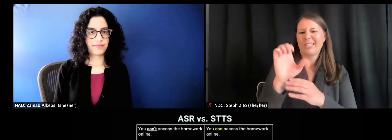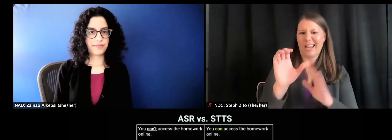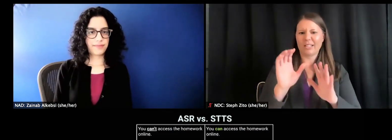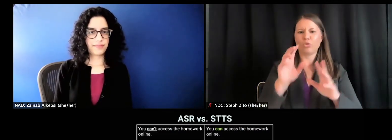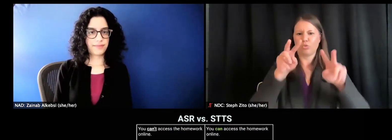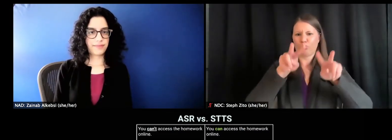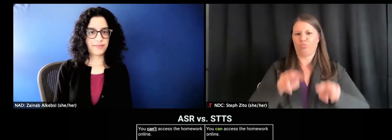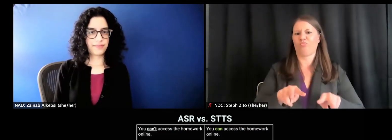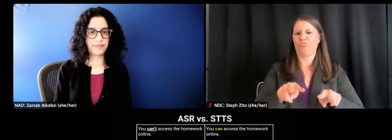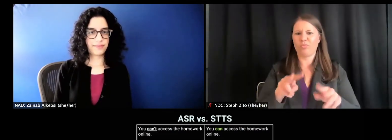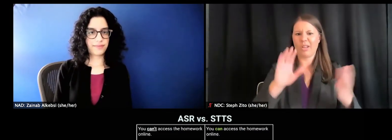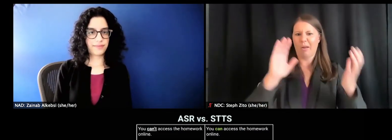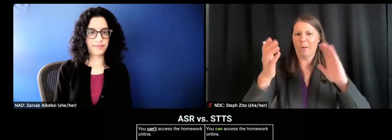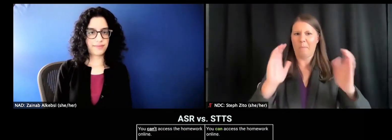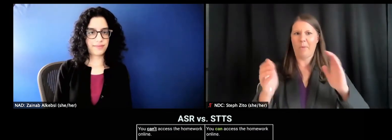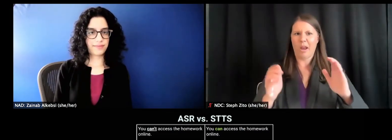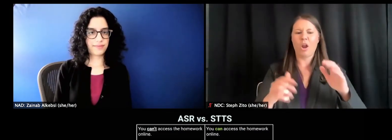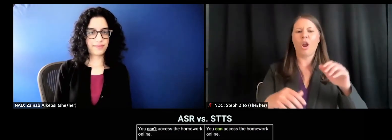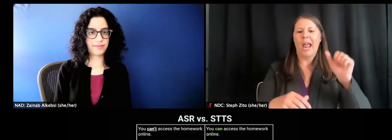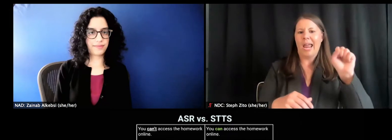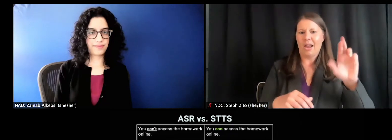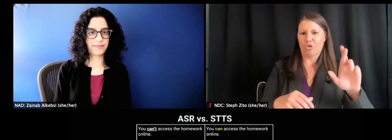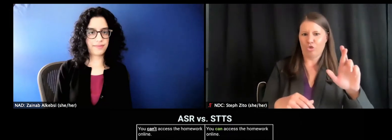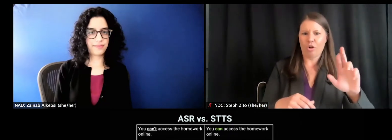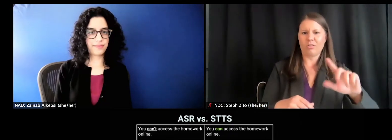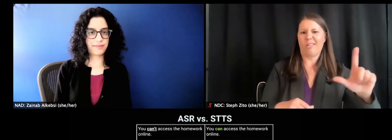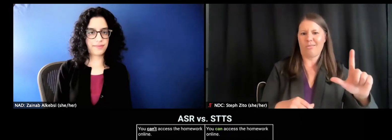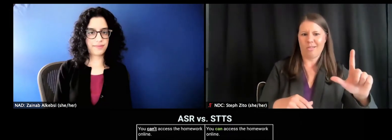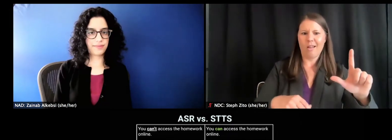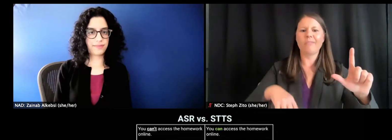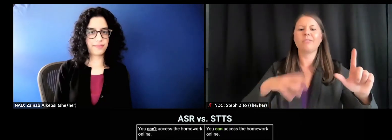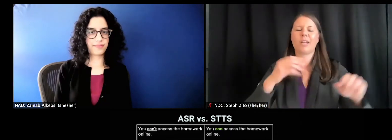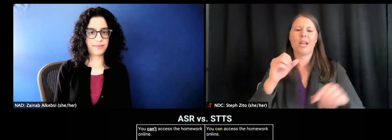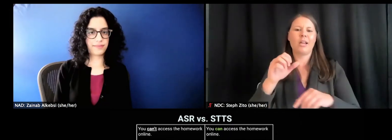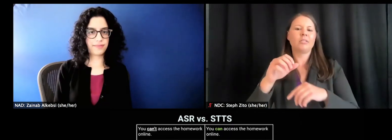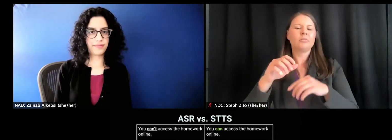Folks, I will give you a few seconds to review the slide for a moment.